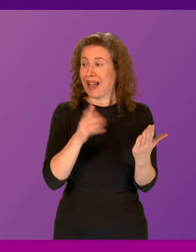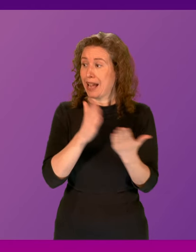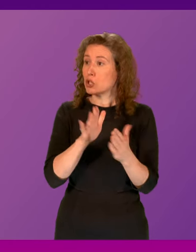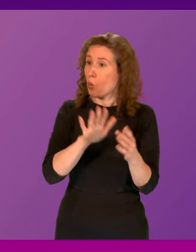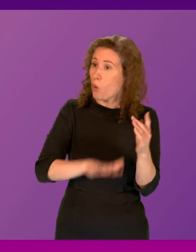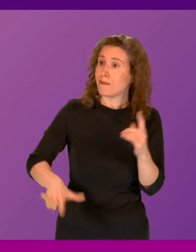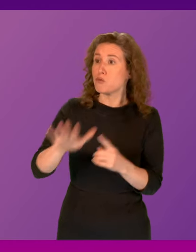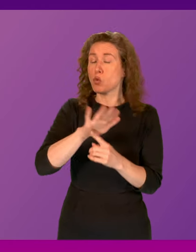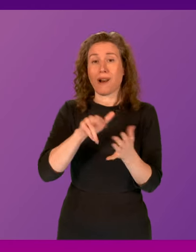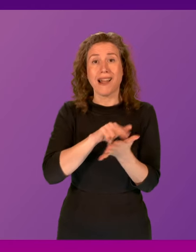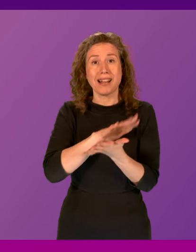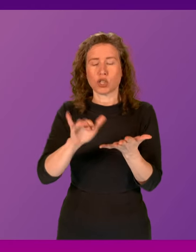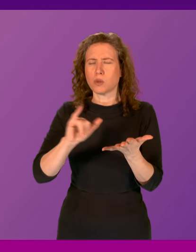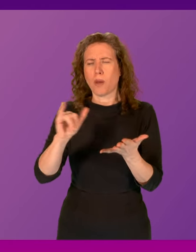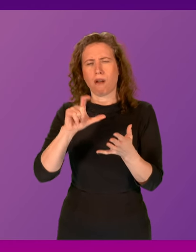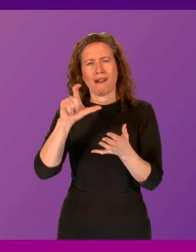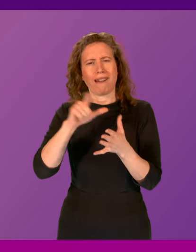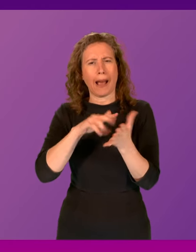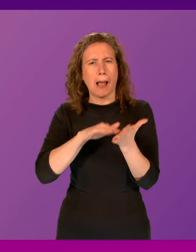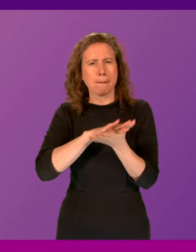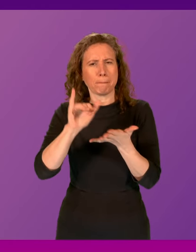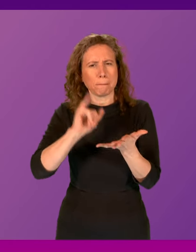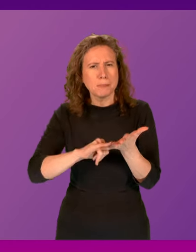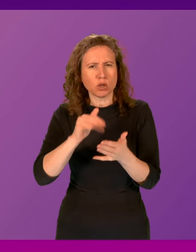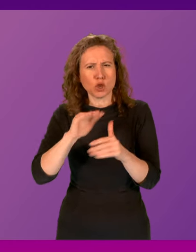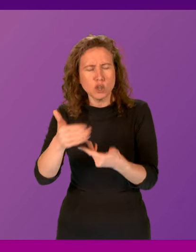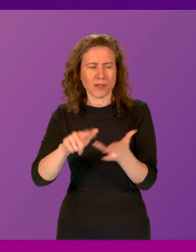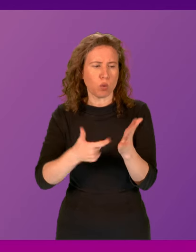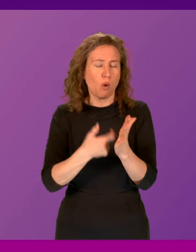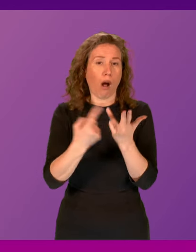whether in child and adolescent mental health services or other specialties, children face